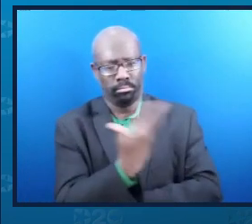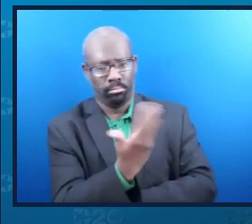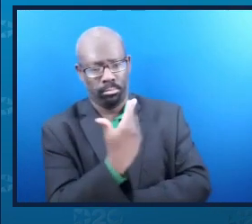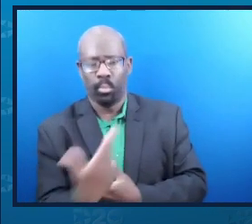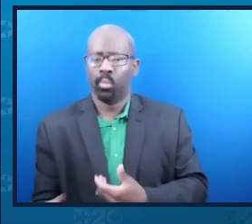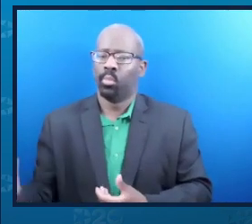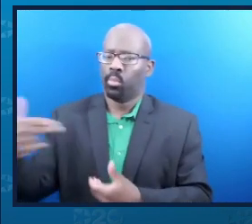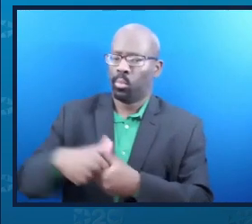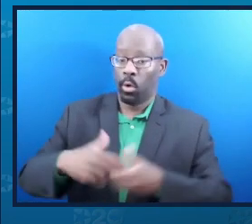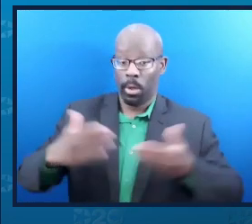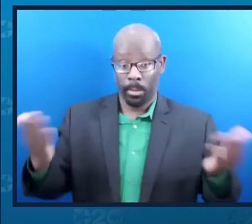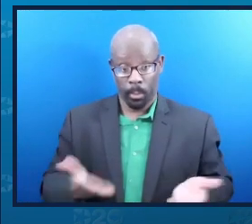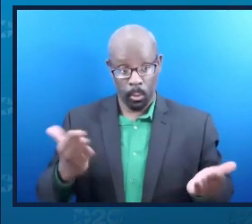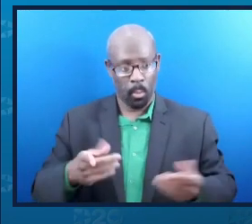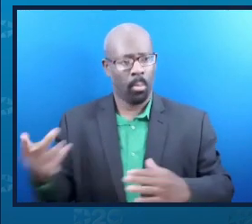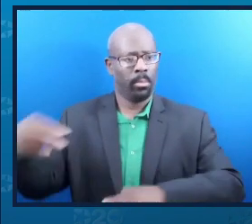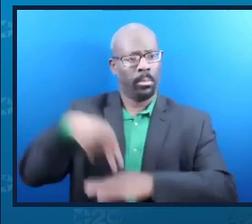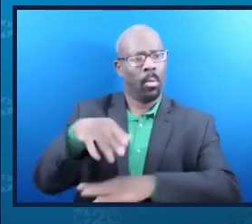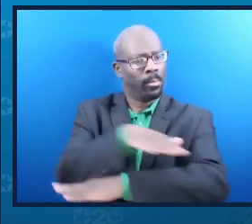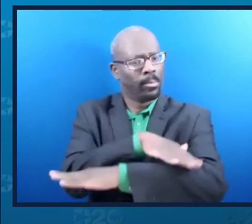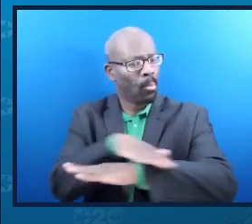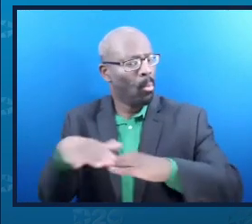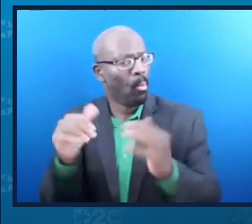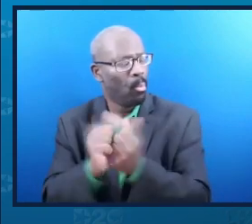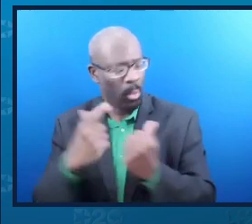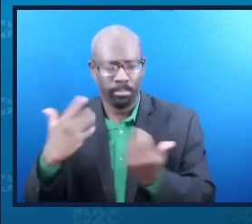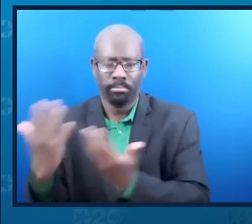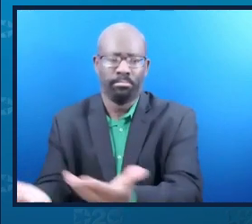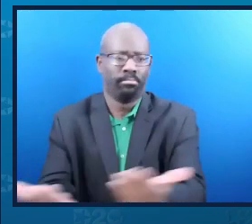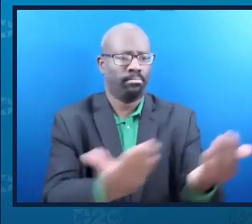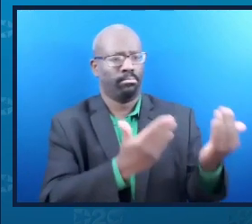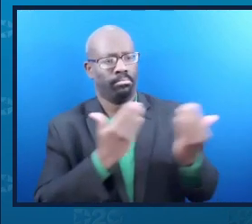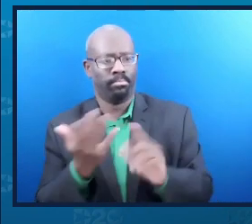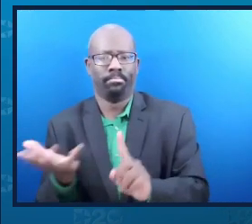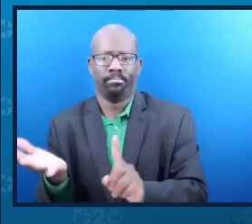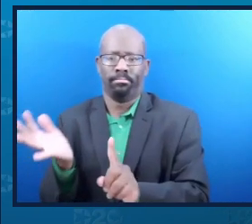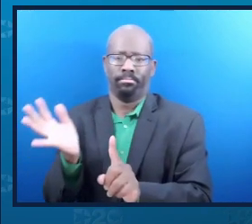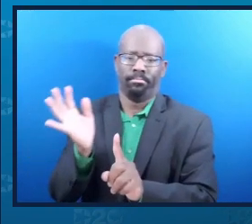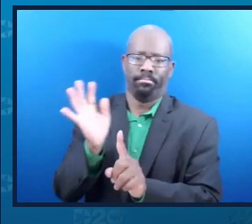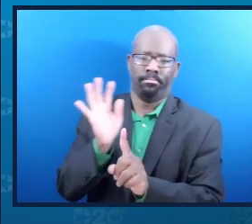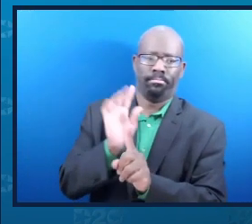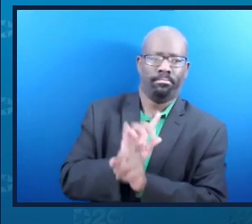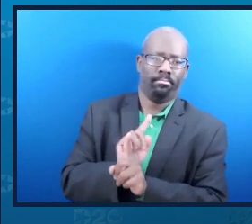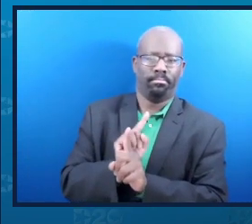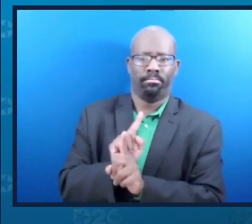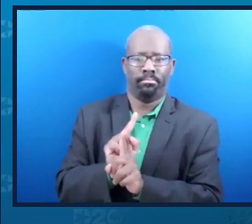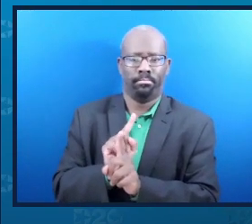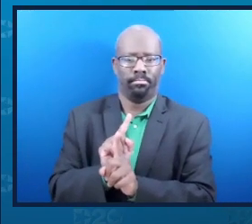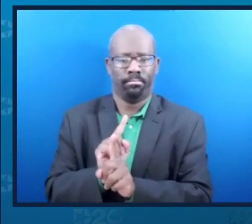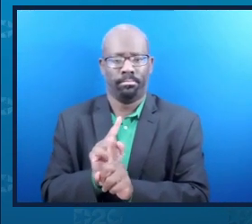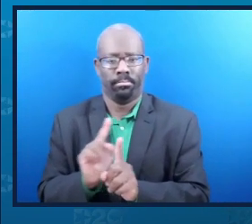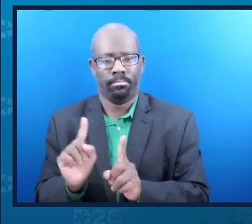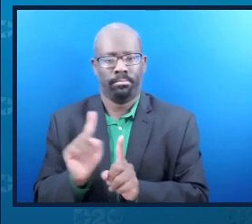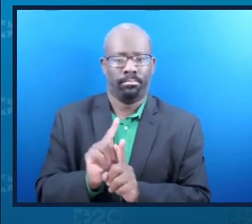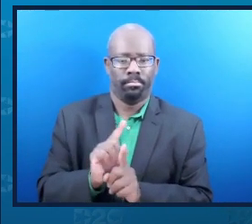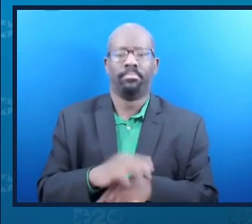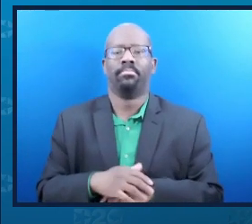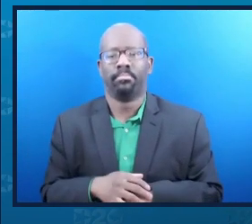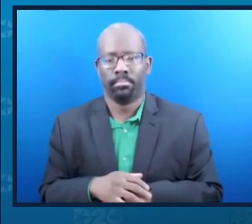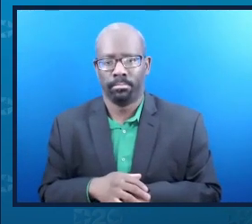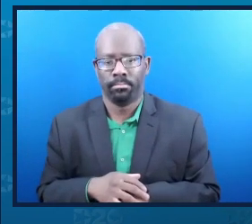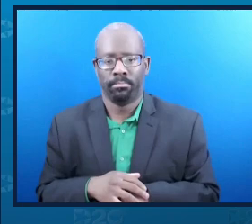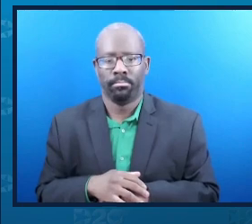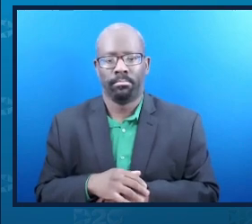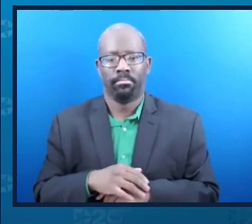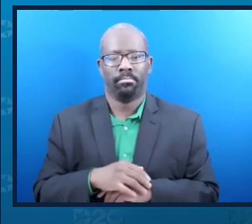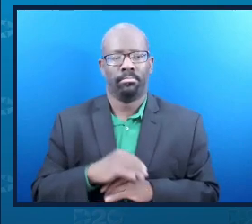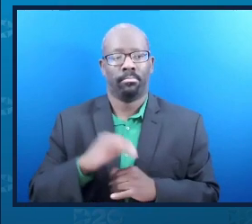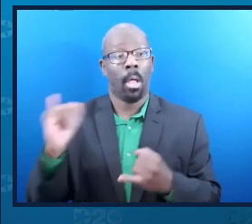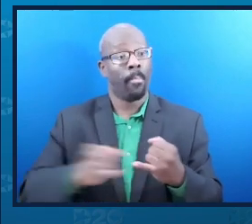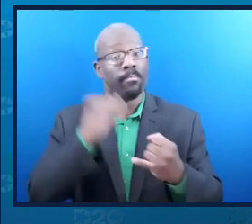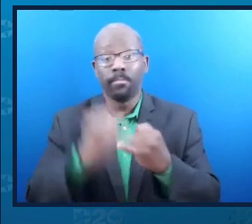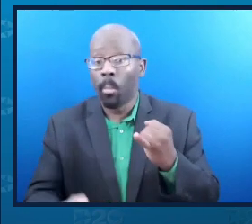STAGE.